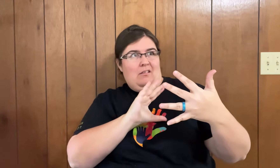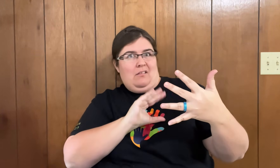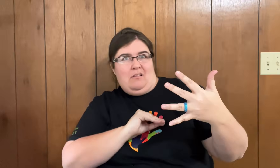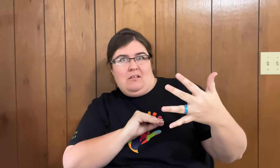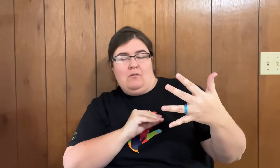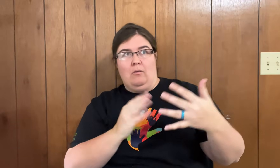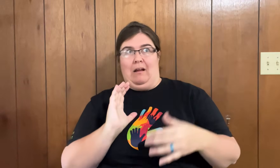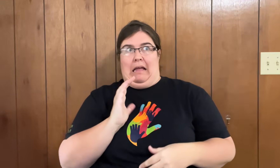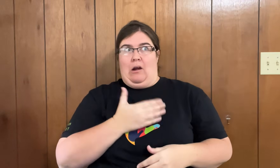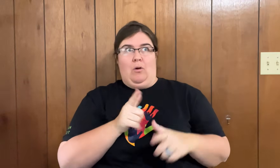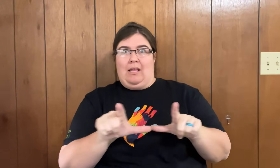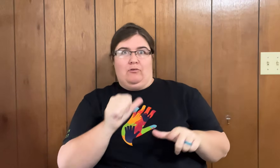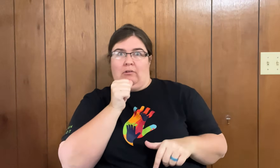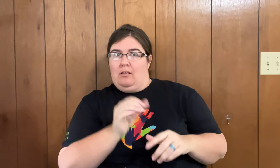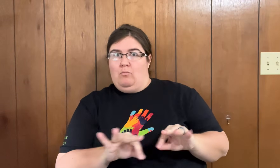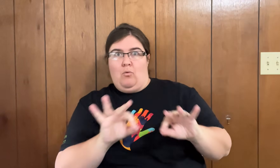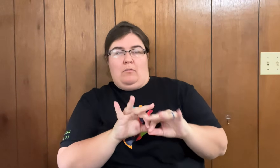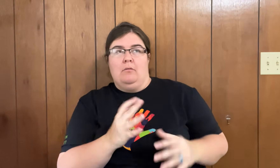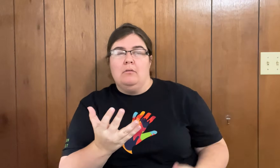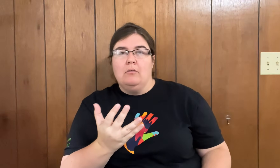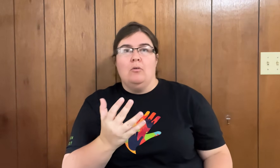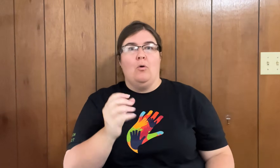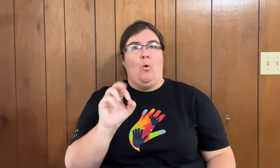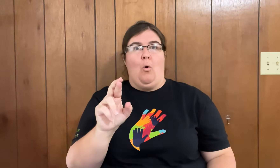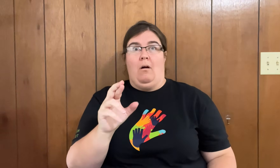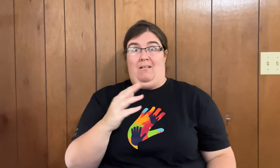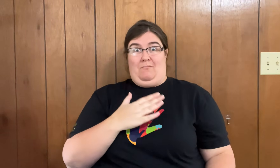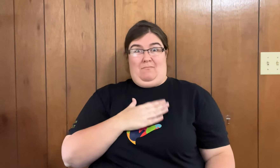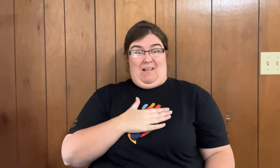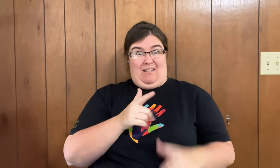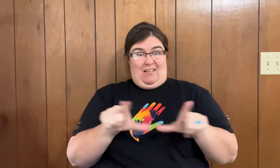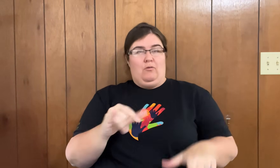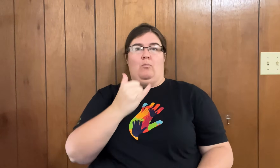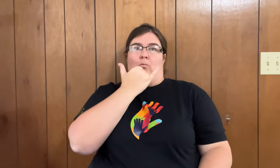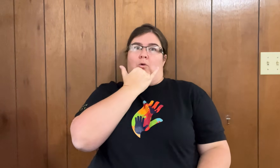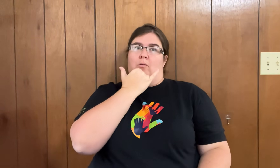The minority sign languages feel less than. "Our language must not be important" or "my